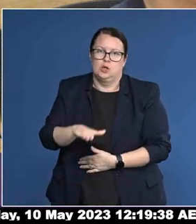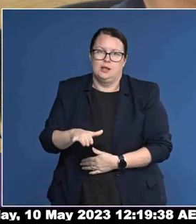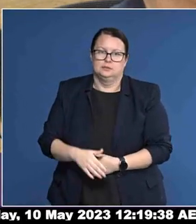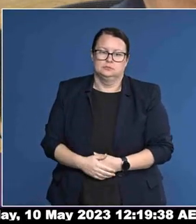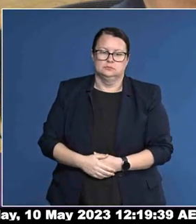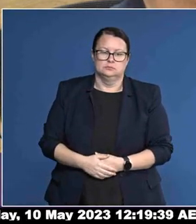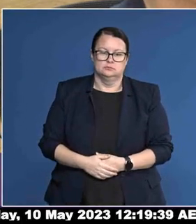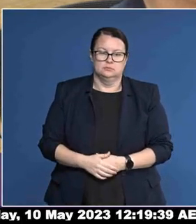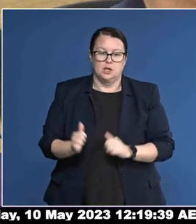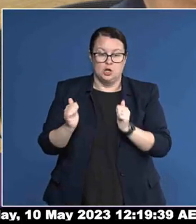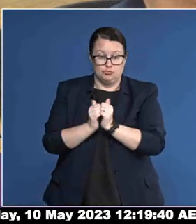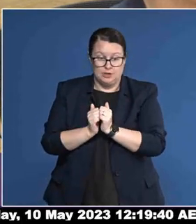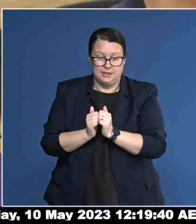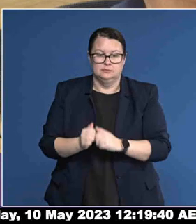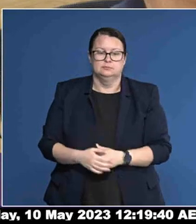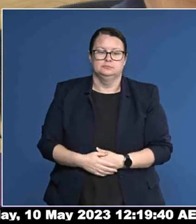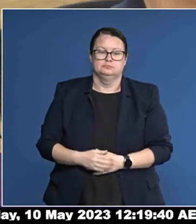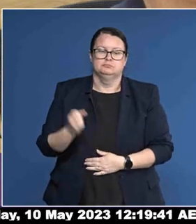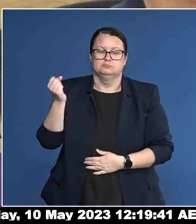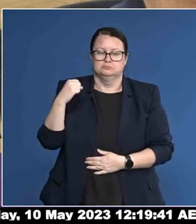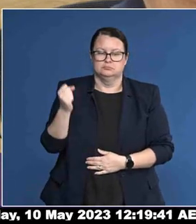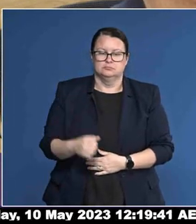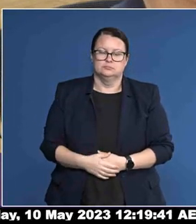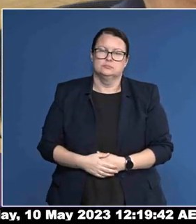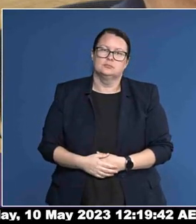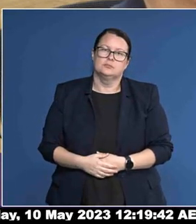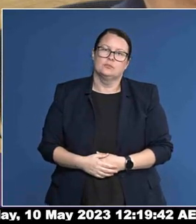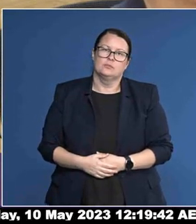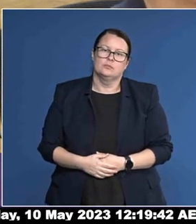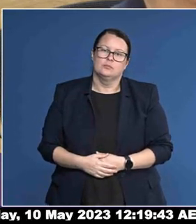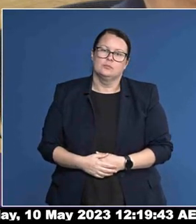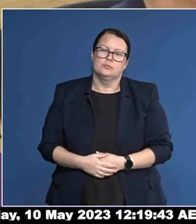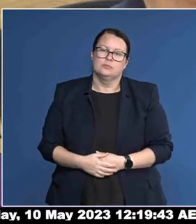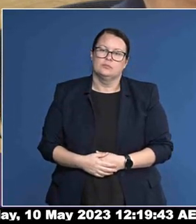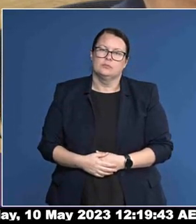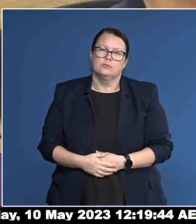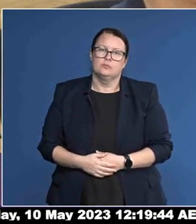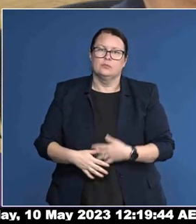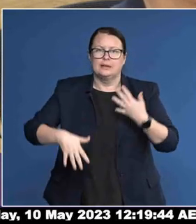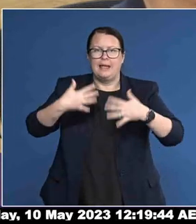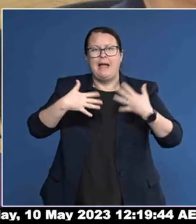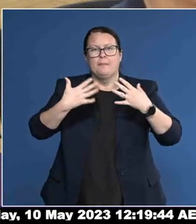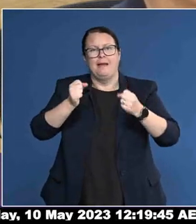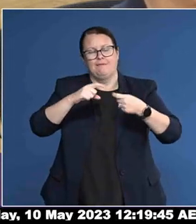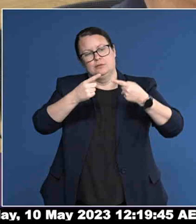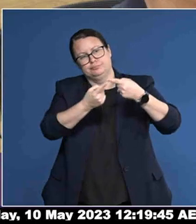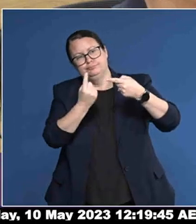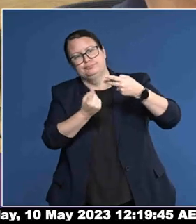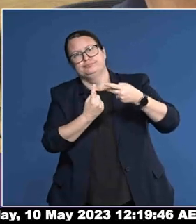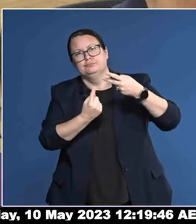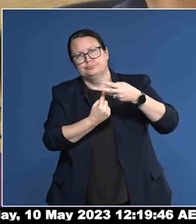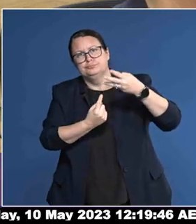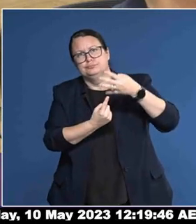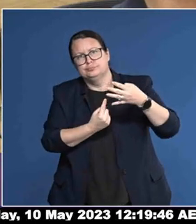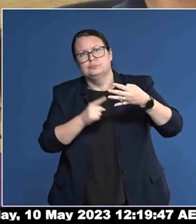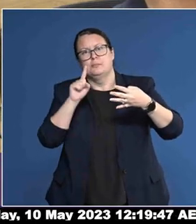You agree? And then harm covers a range of factors, but it must involve a detrimental